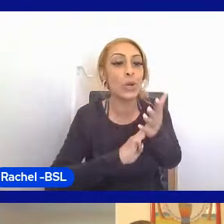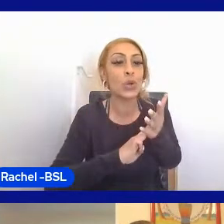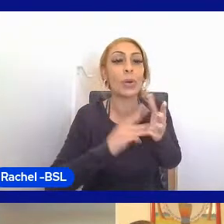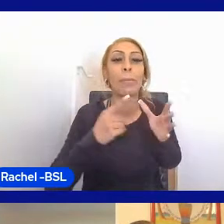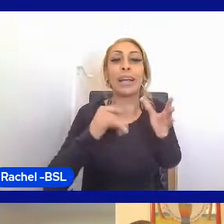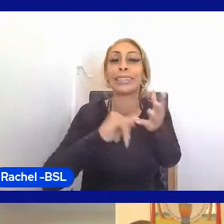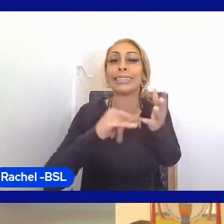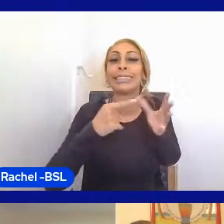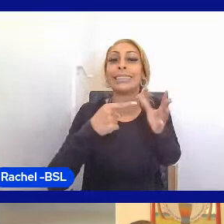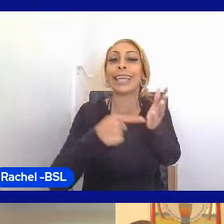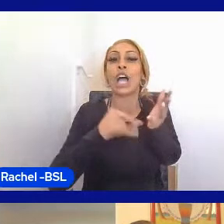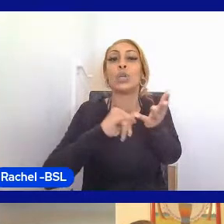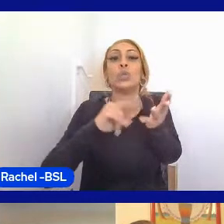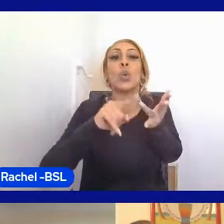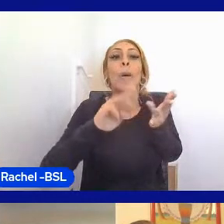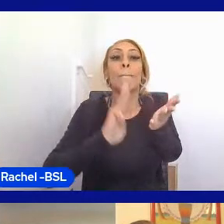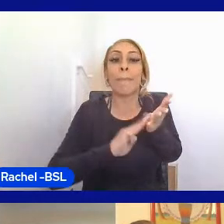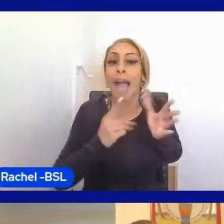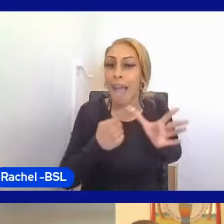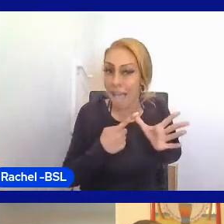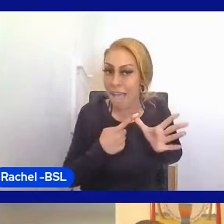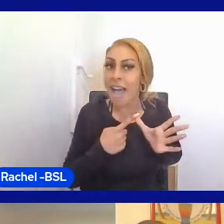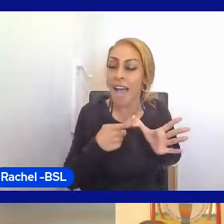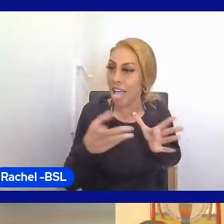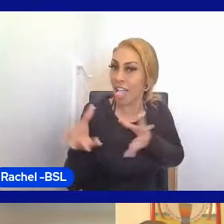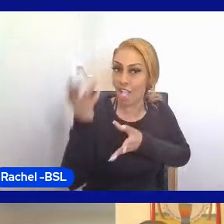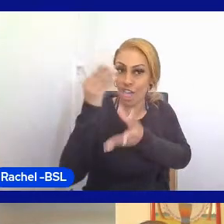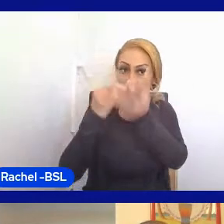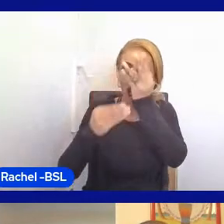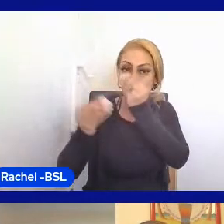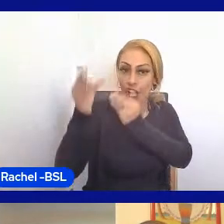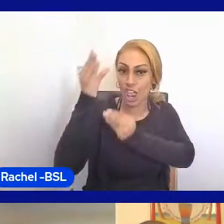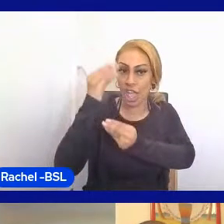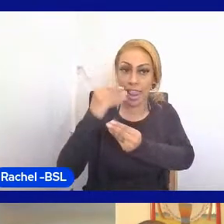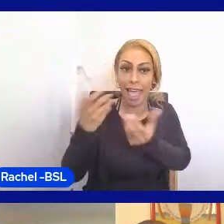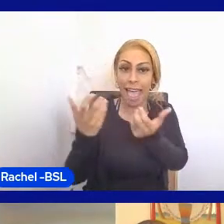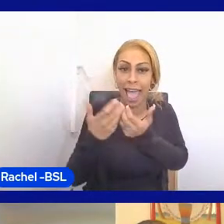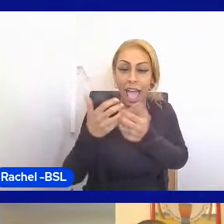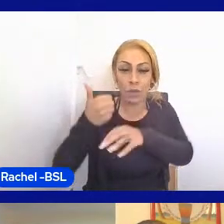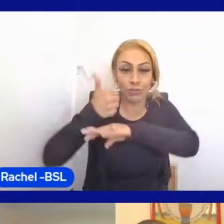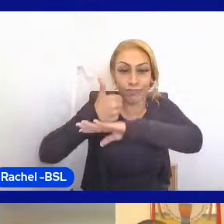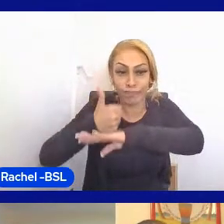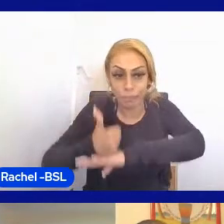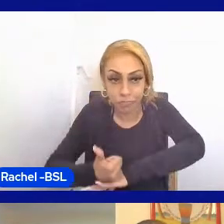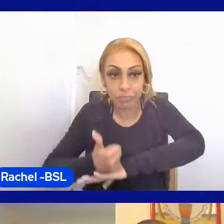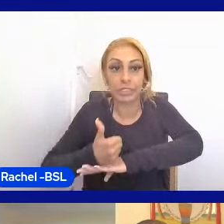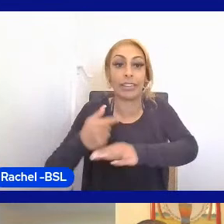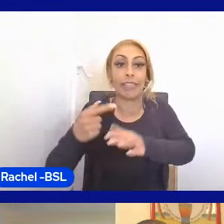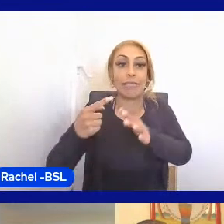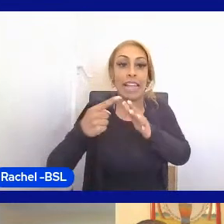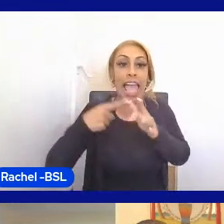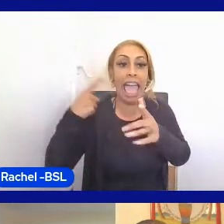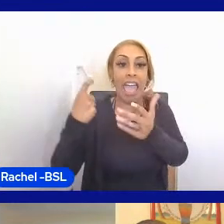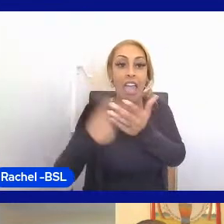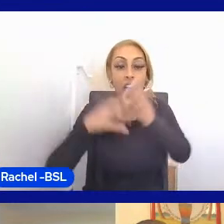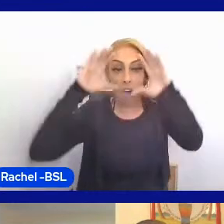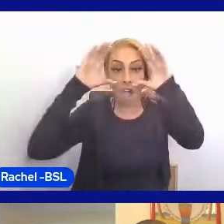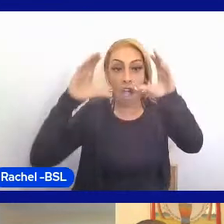Satsuma, and they learnt how to encourage into their workflow which they had not done